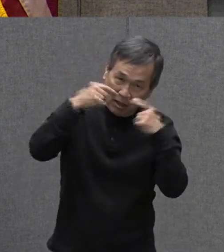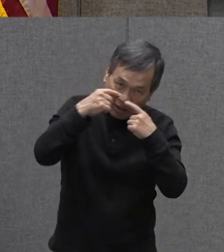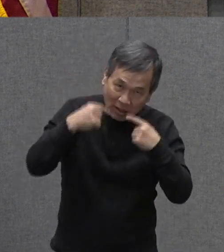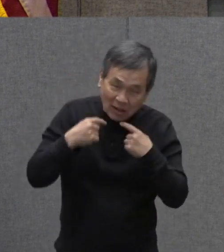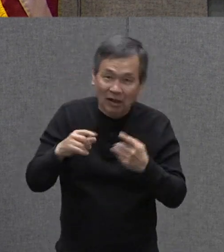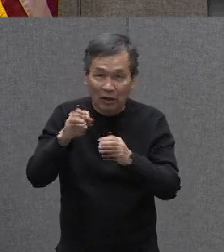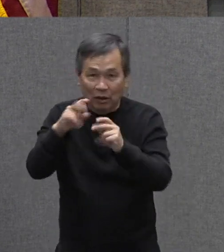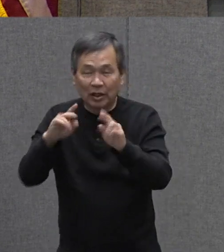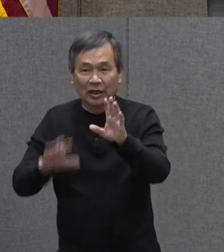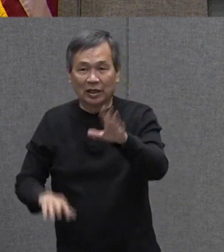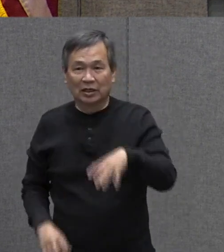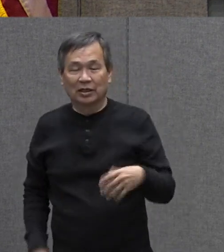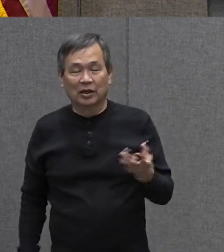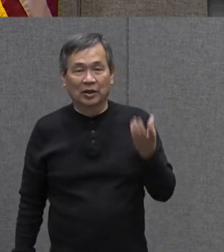this is a pear.